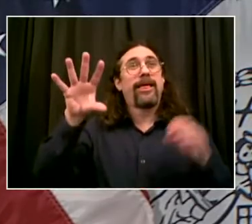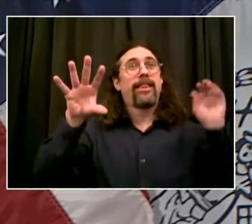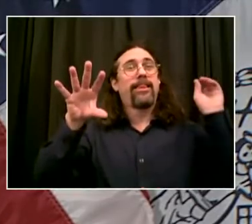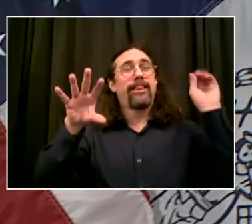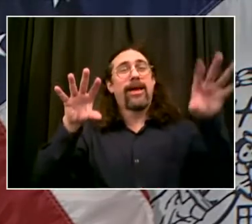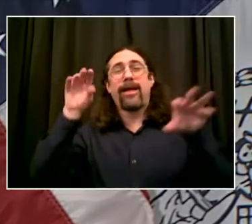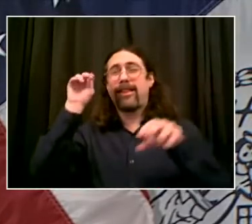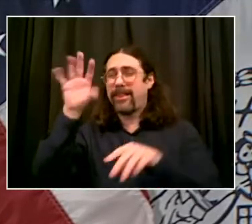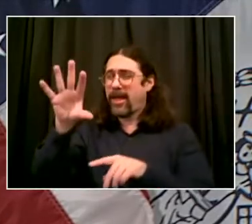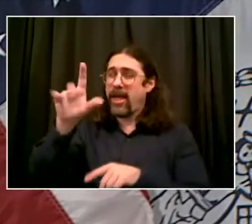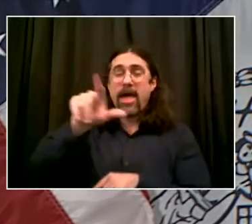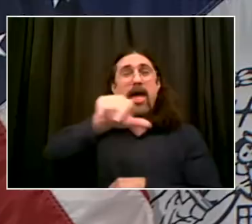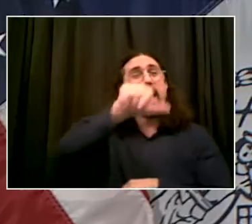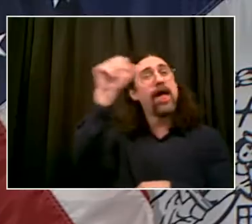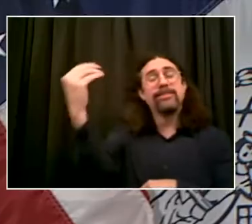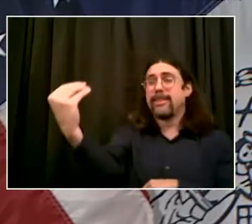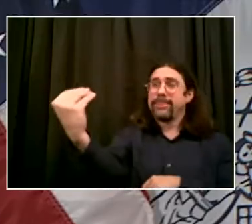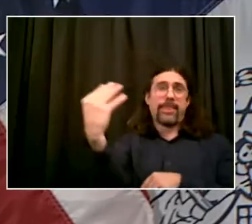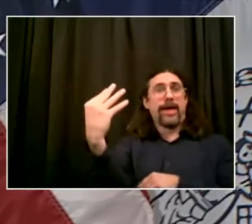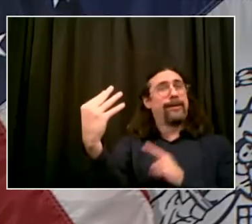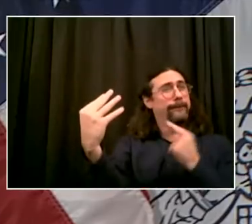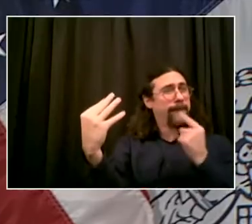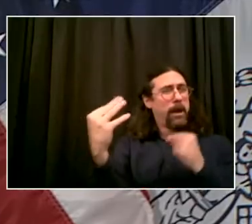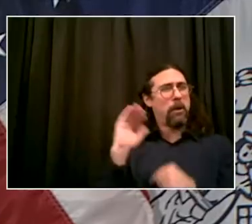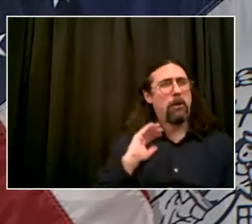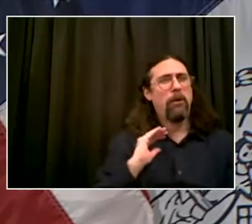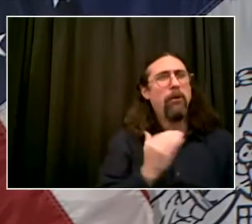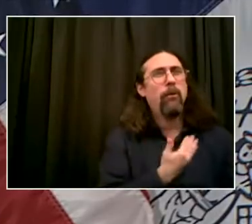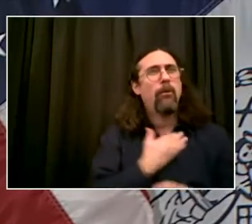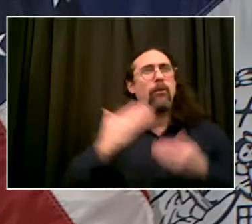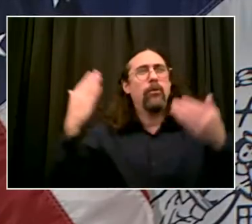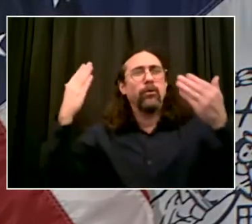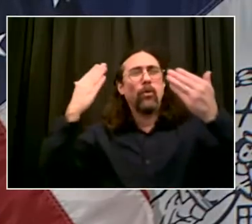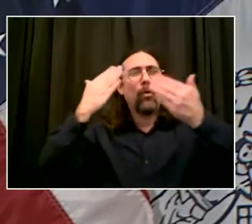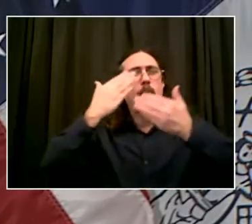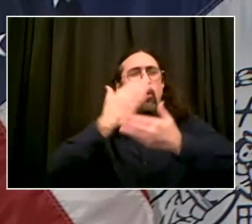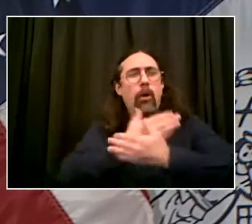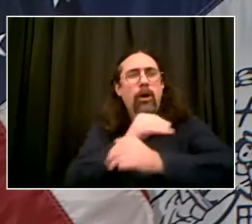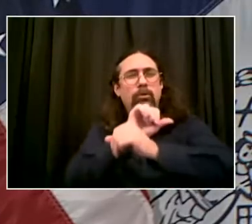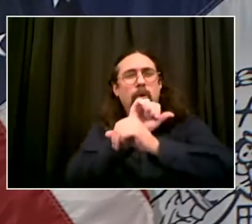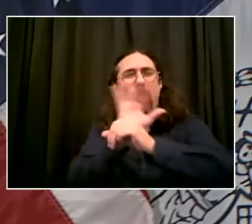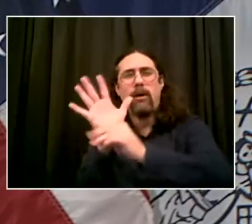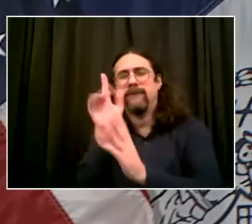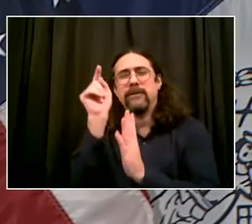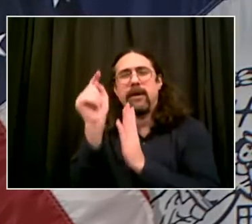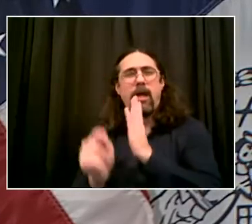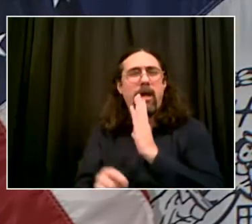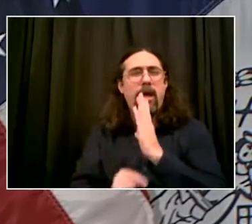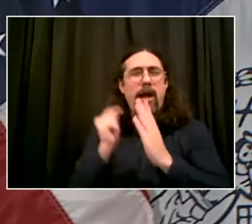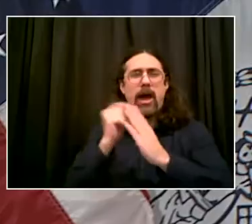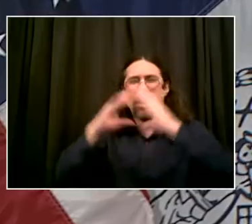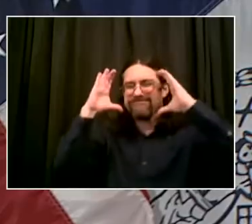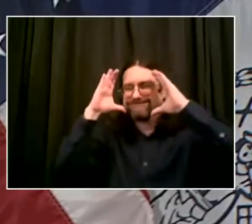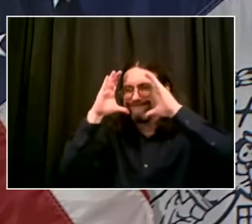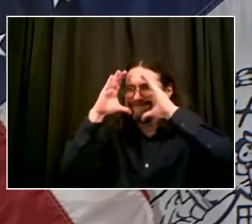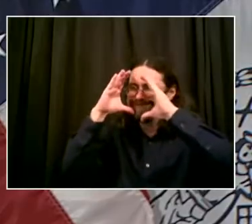AND IF THERE IS ANOTHER KIND OF LIGHT. THE LIGHT AT THE END OF THE TUNNEL. IN A MATTER OF DAYS THE VACCINE WILL START ARRIVING IN NEW YORK CITITAY A ND THAAWT ILILL BE TH